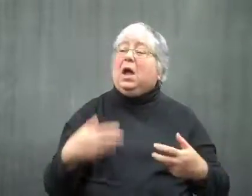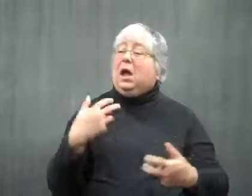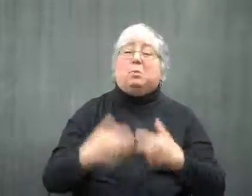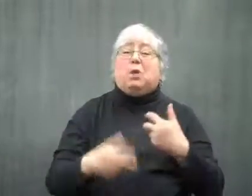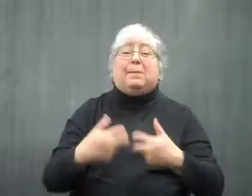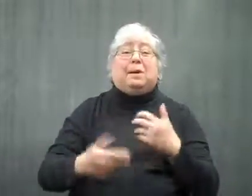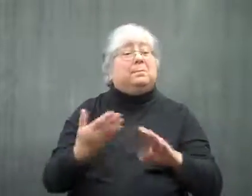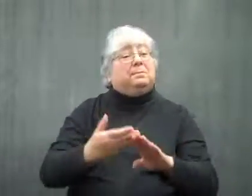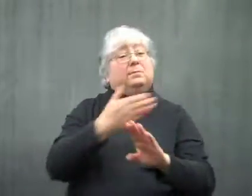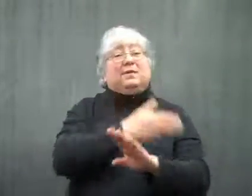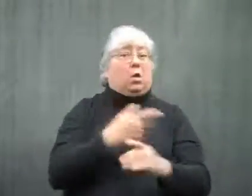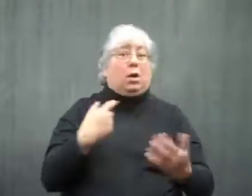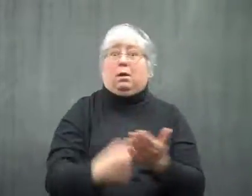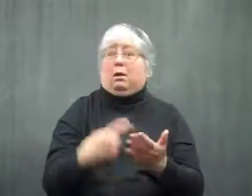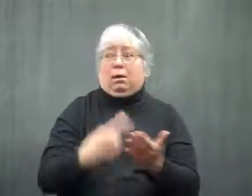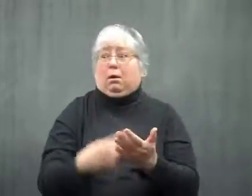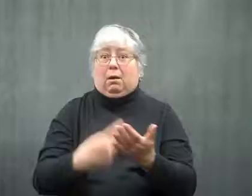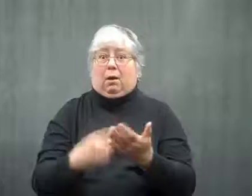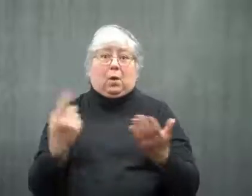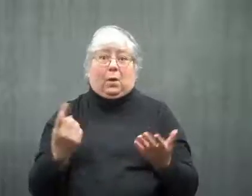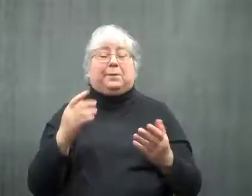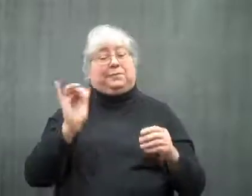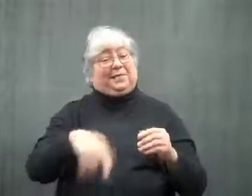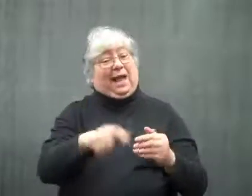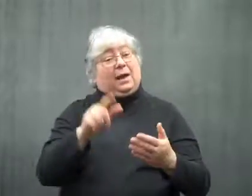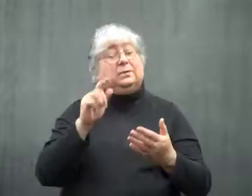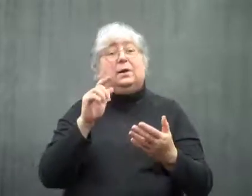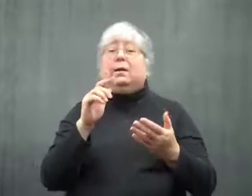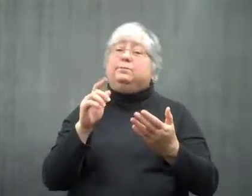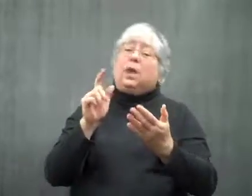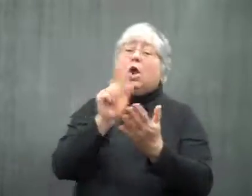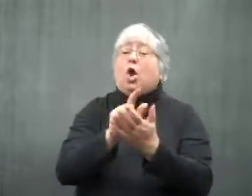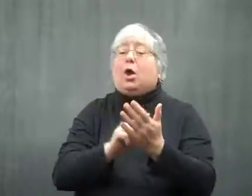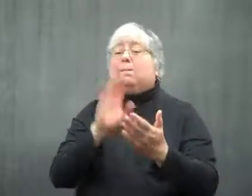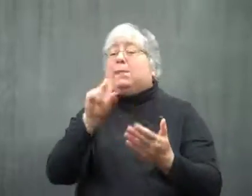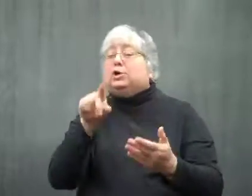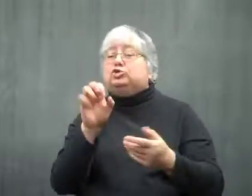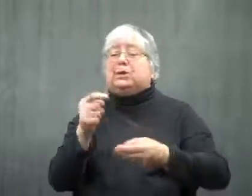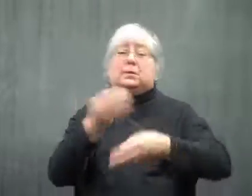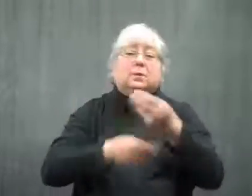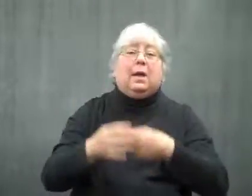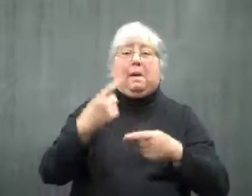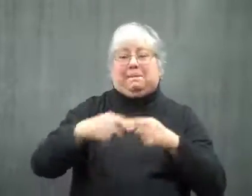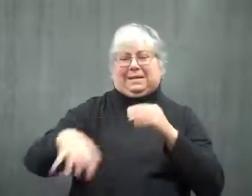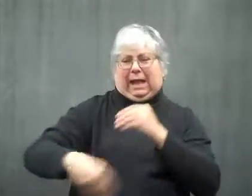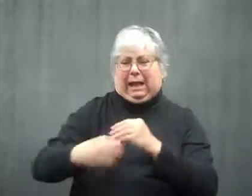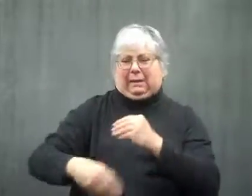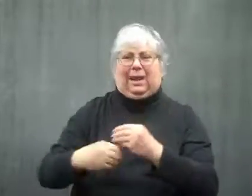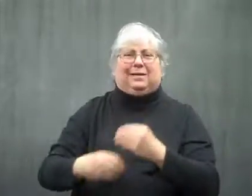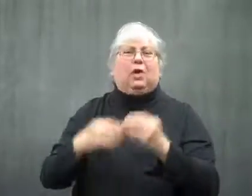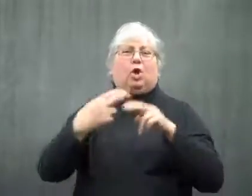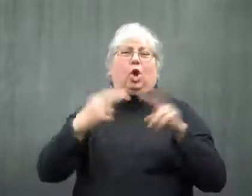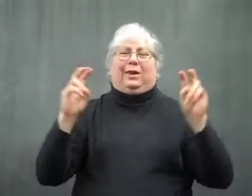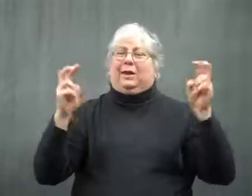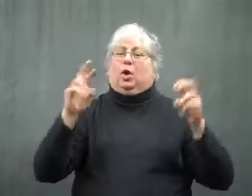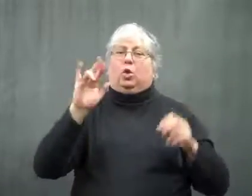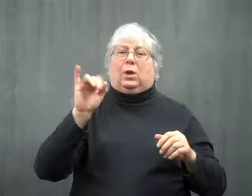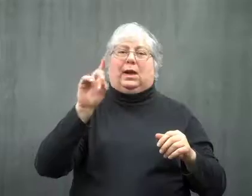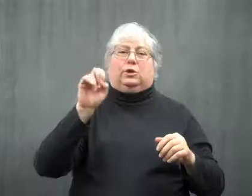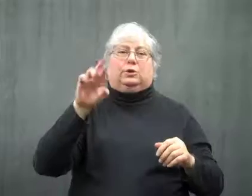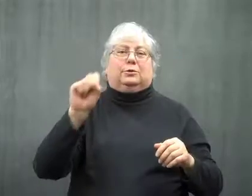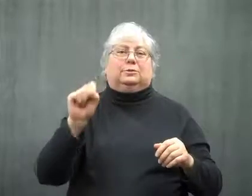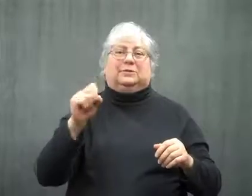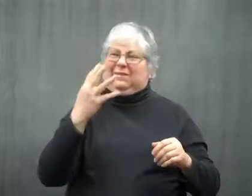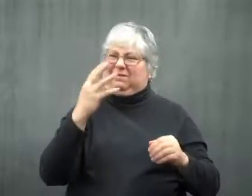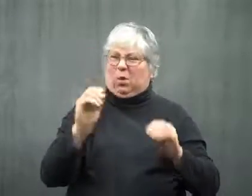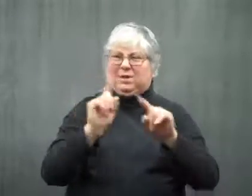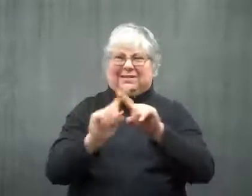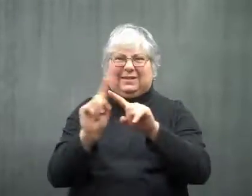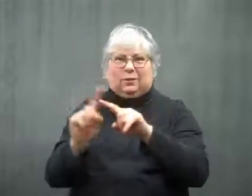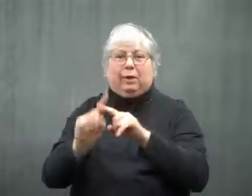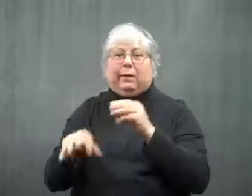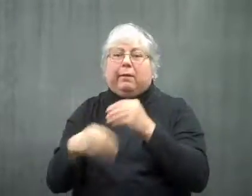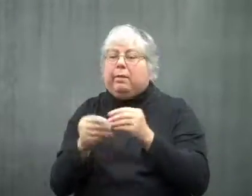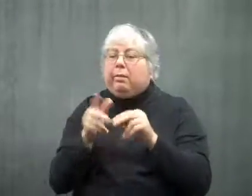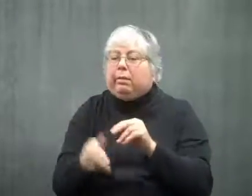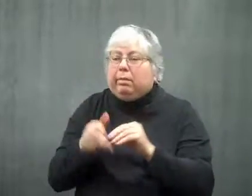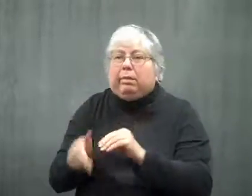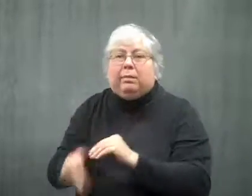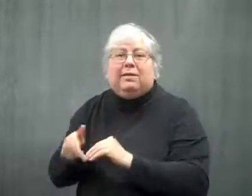Part of the problem leading up to it was about 40 riders adding more cuts to the budget law.